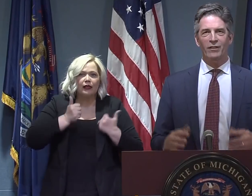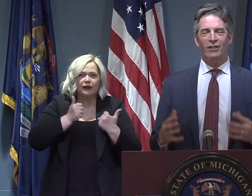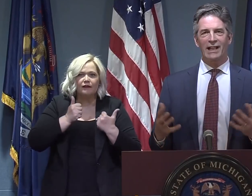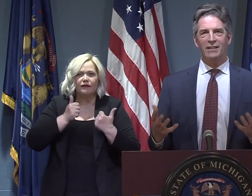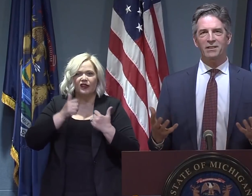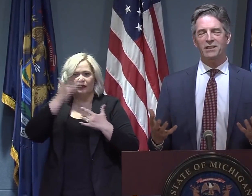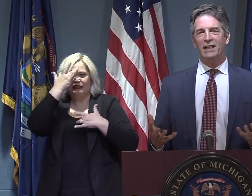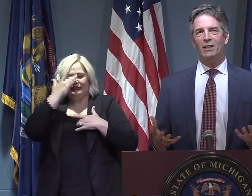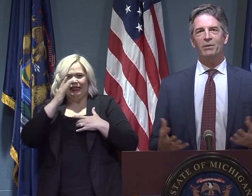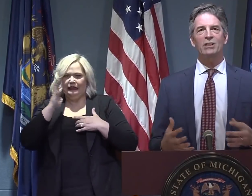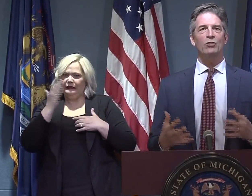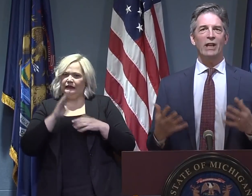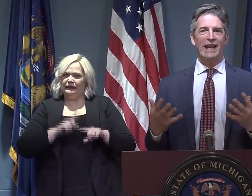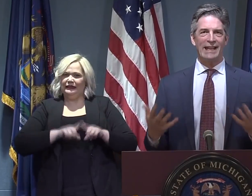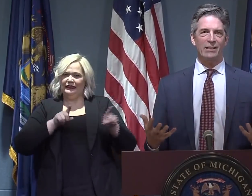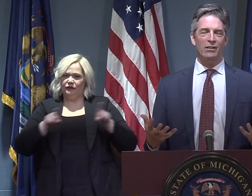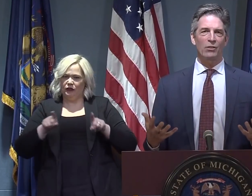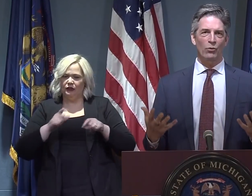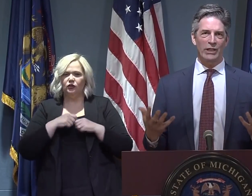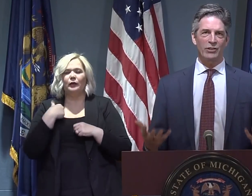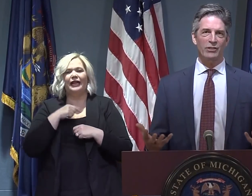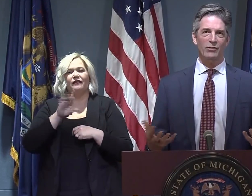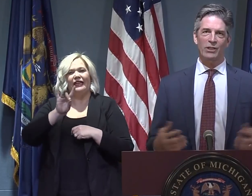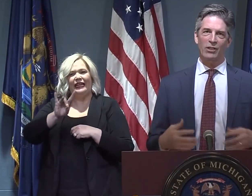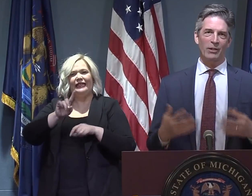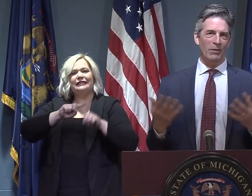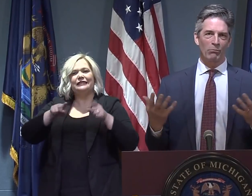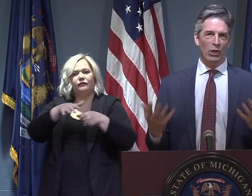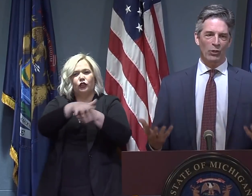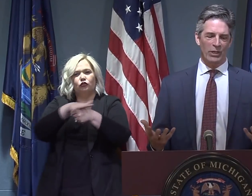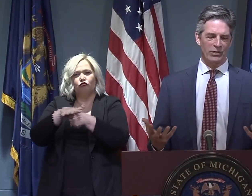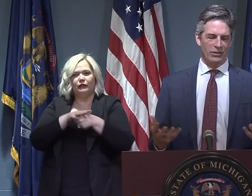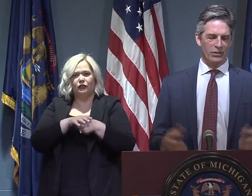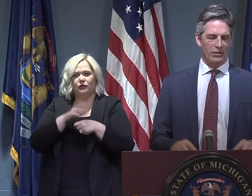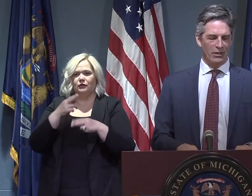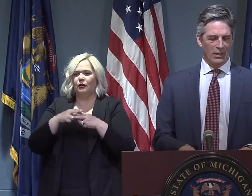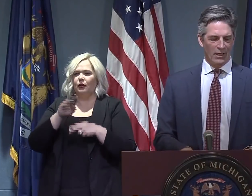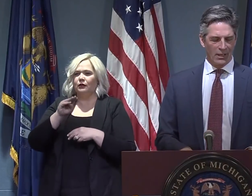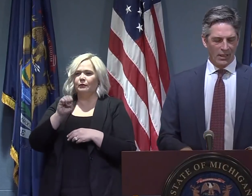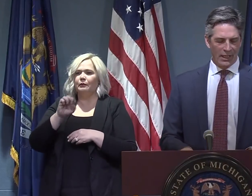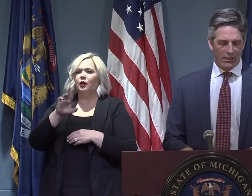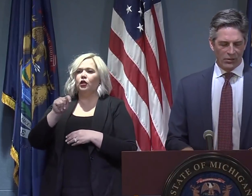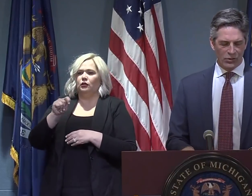IT TURNS OUT THAT GEOGRAPHY IS REALLY PENALTY. IMPORTANT.